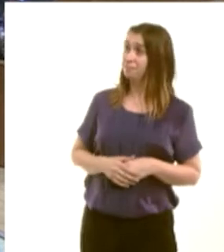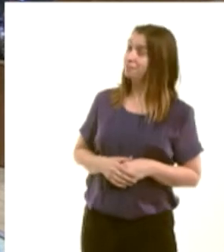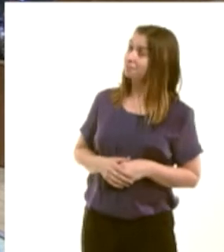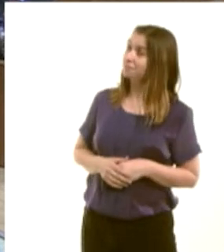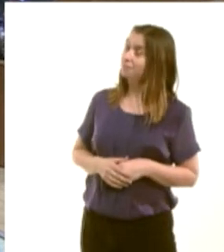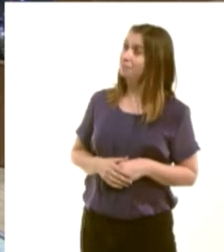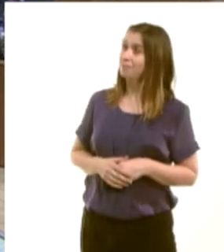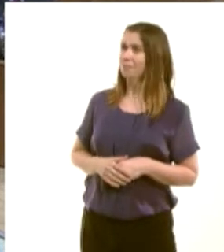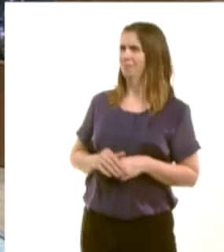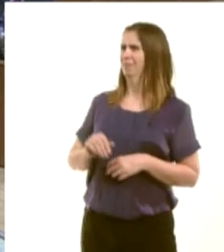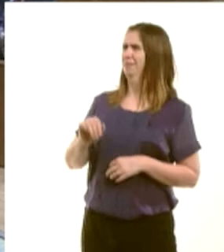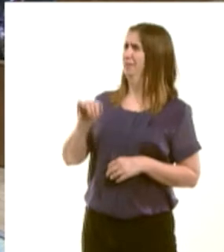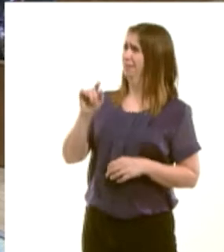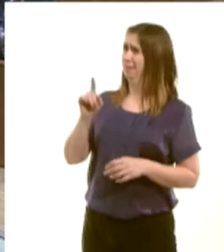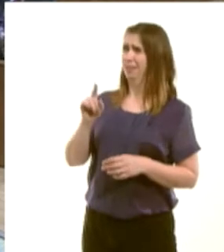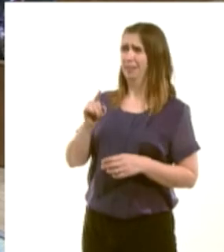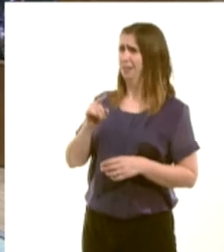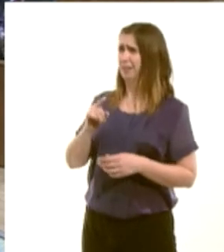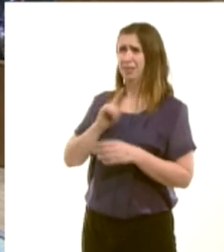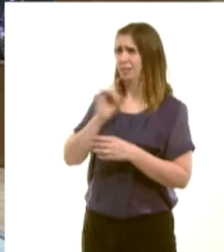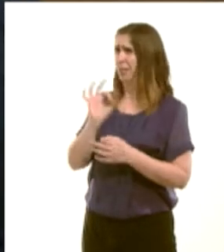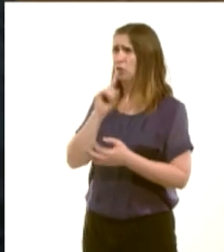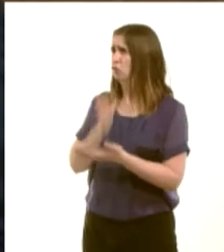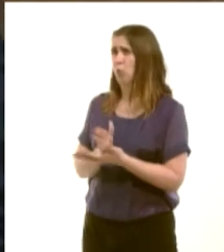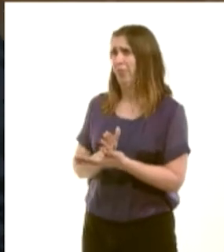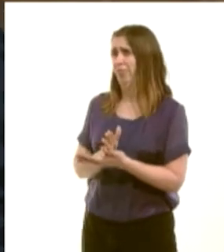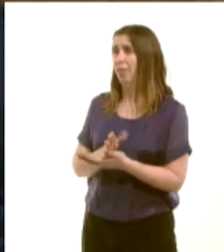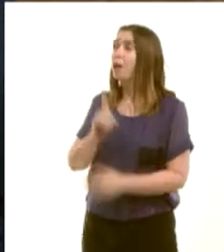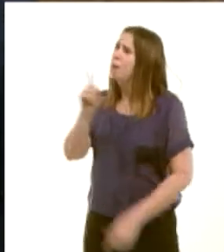of truth, he might be able to explain why his own Prime Minister was heckled today at